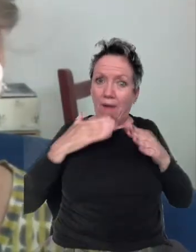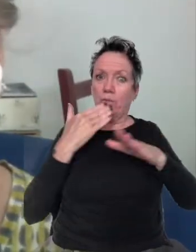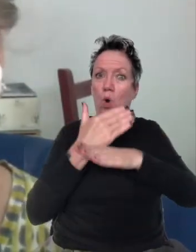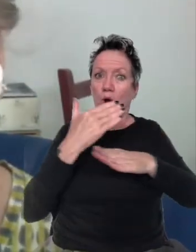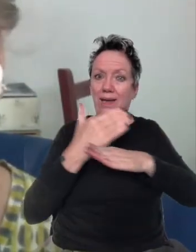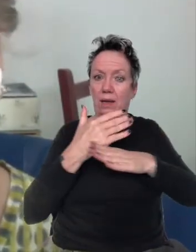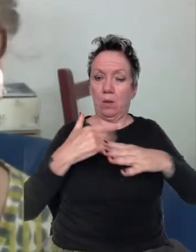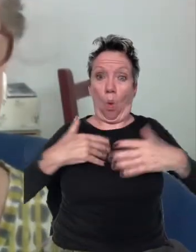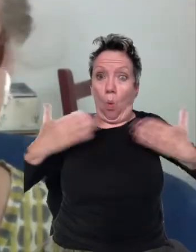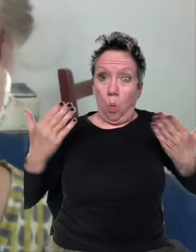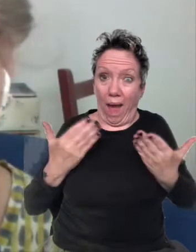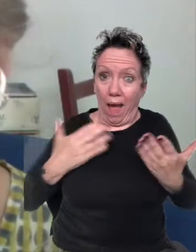it, what we do and how we do it.